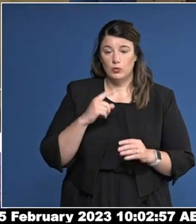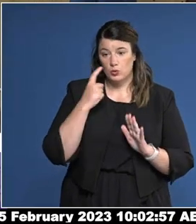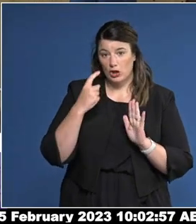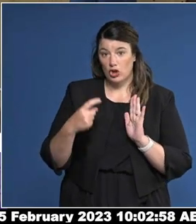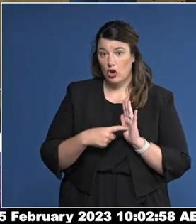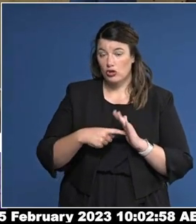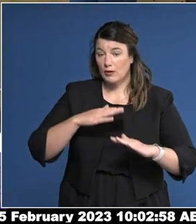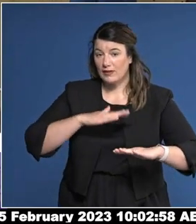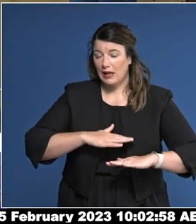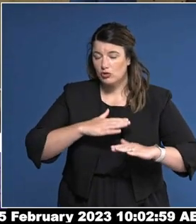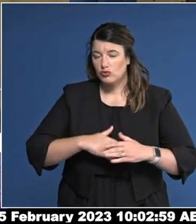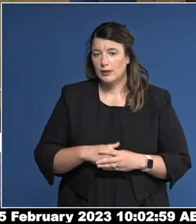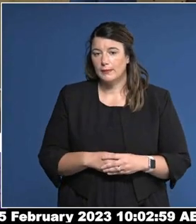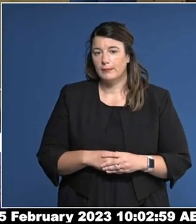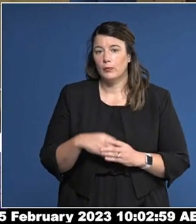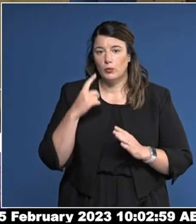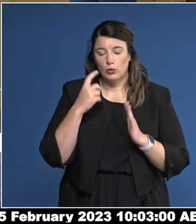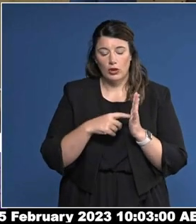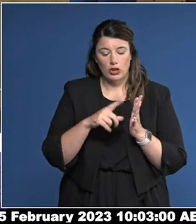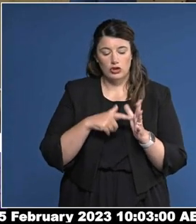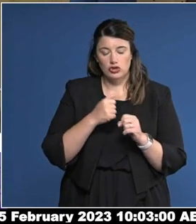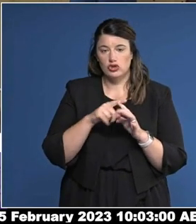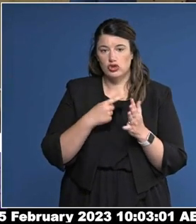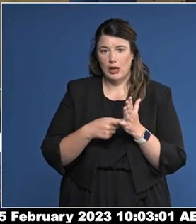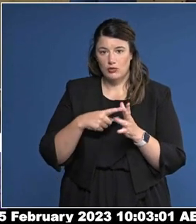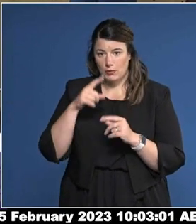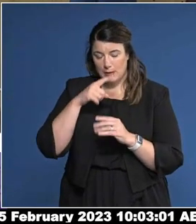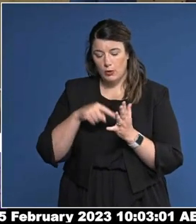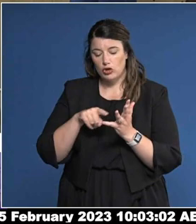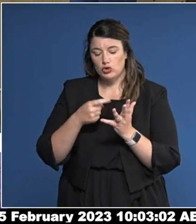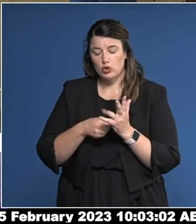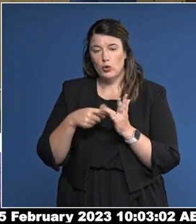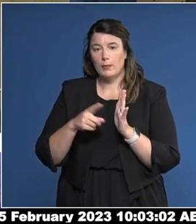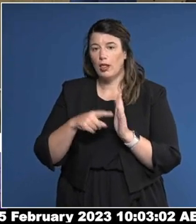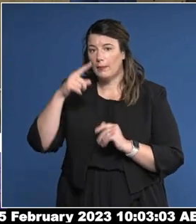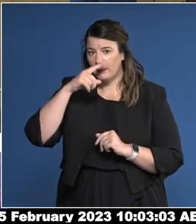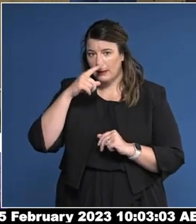We acknowledge the Jagera people and the Turrbal people as the Traditional Custodians